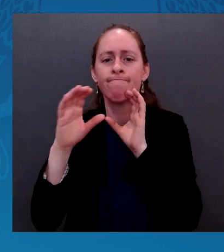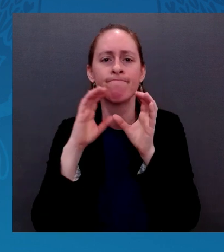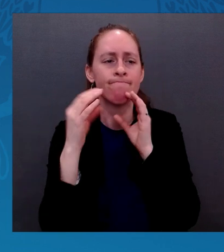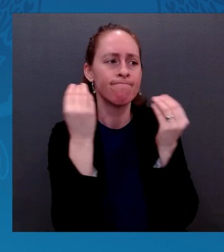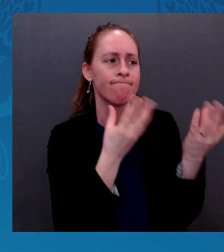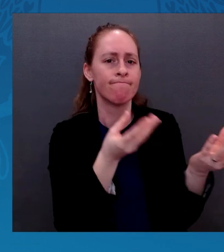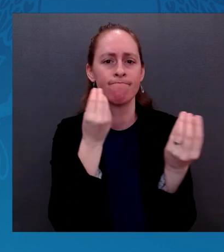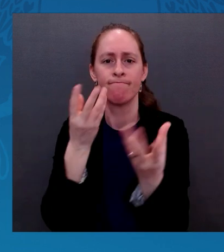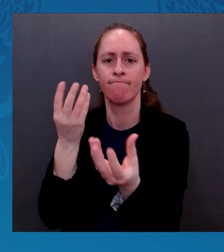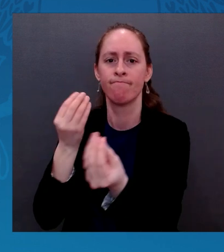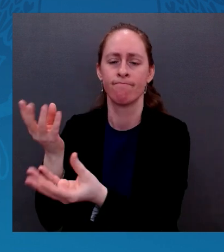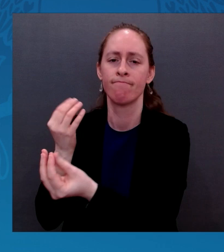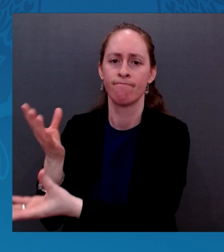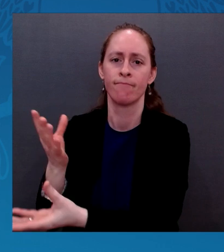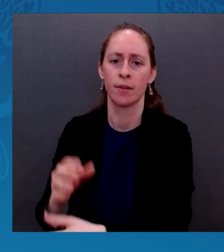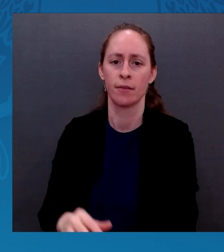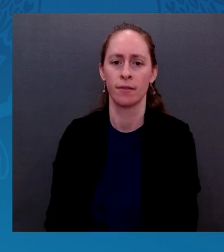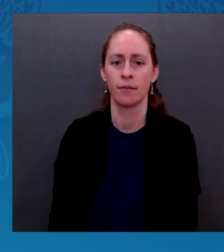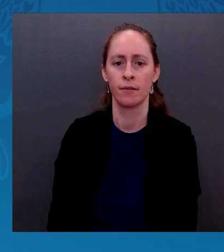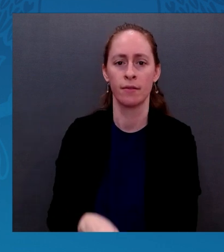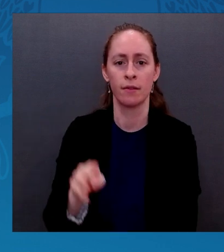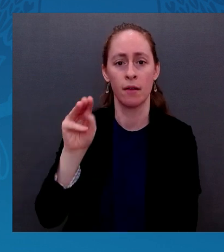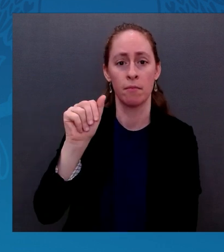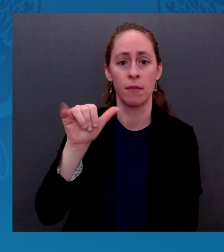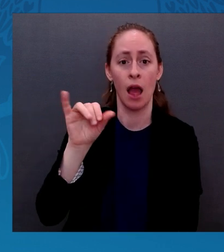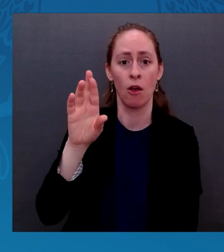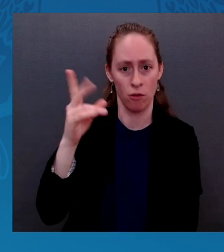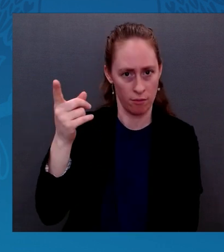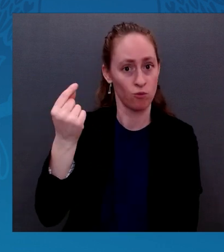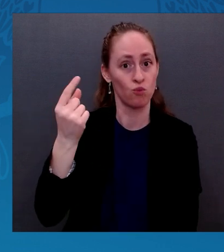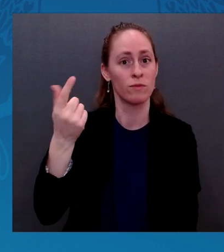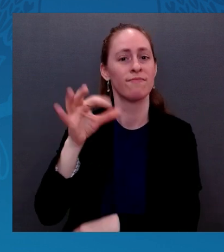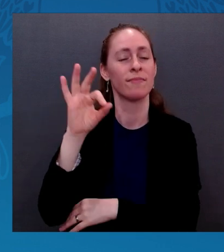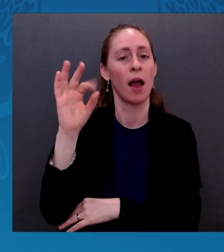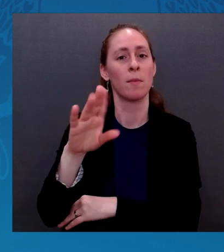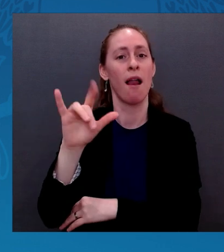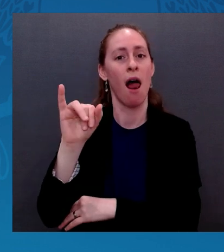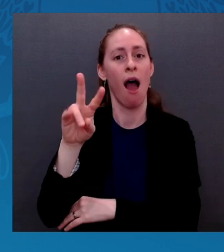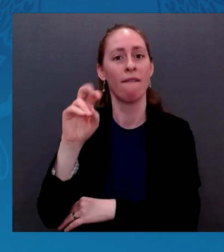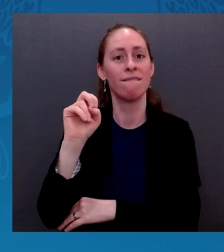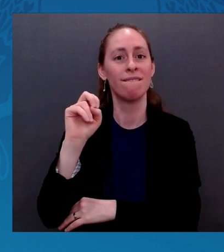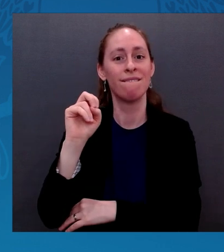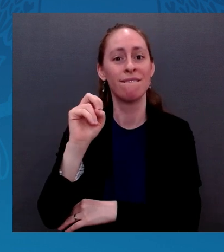And so that made a big impact on residents.